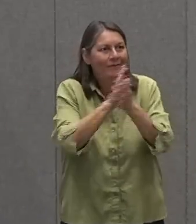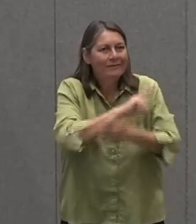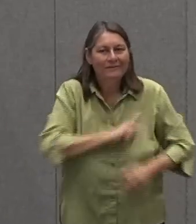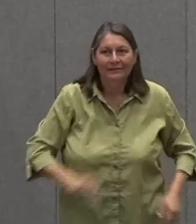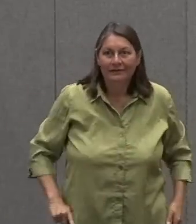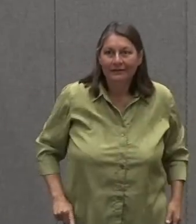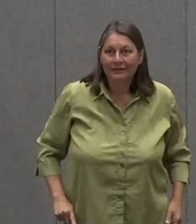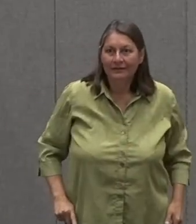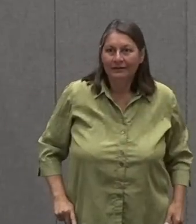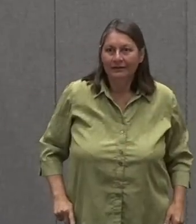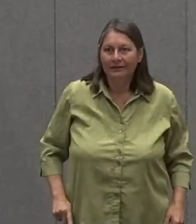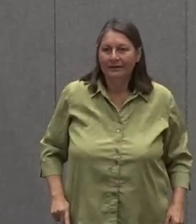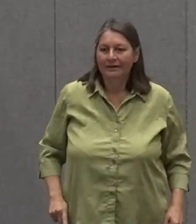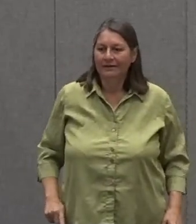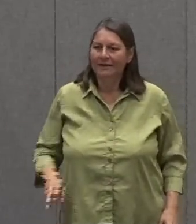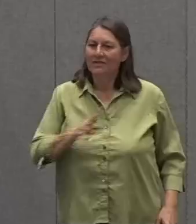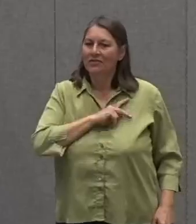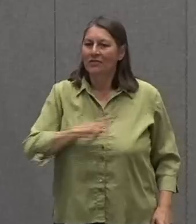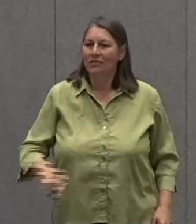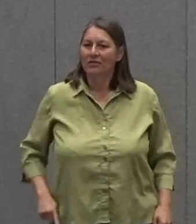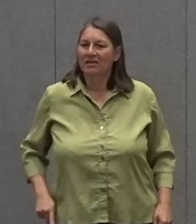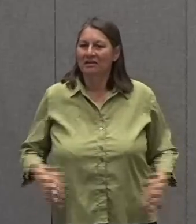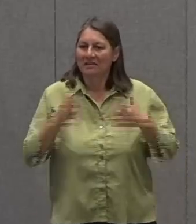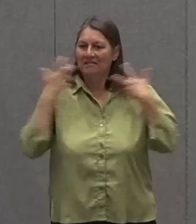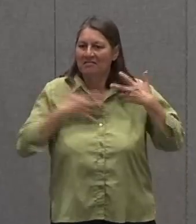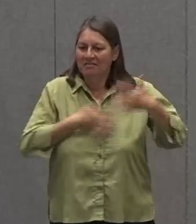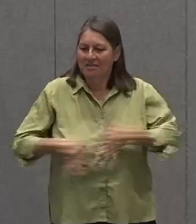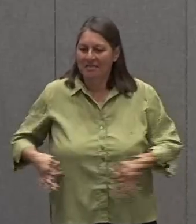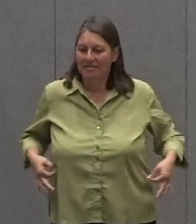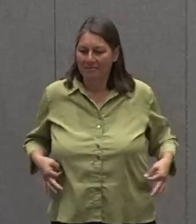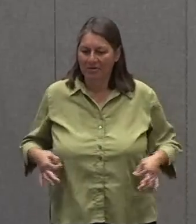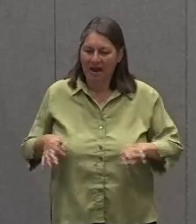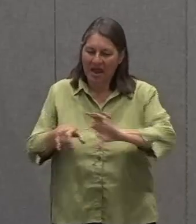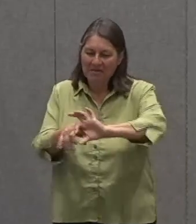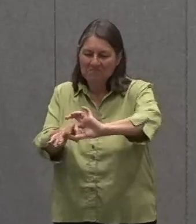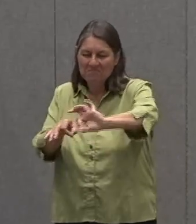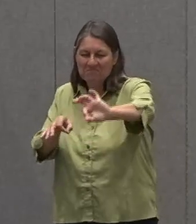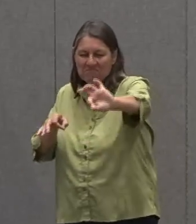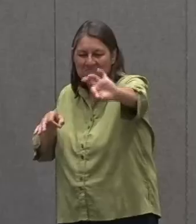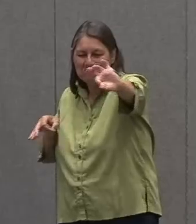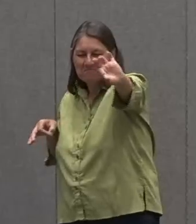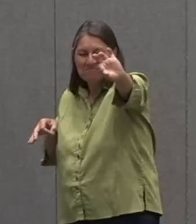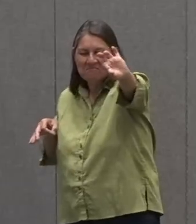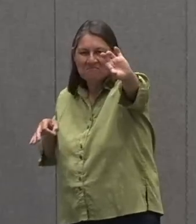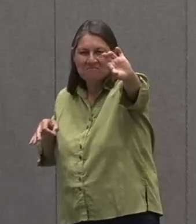Then King Leopard held up his hunting spear. "Look at this, my people. "Watch."